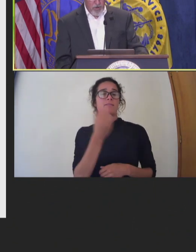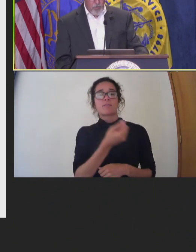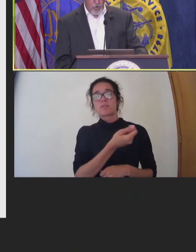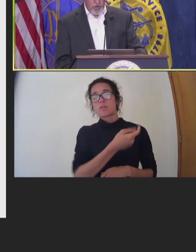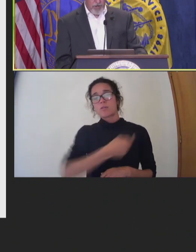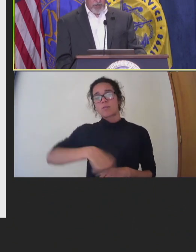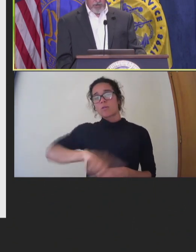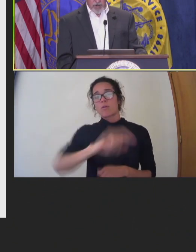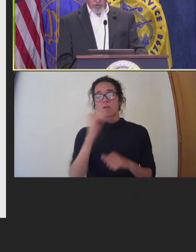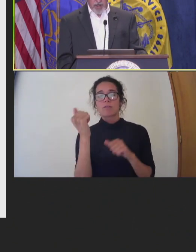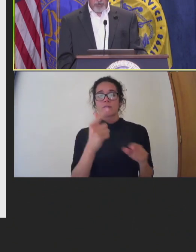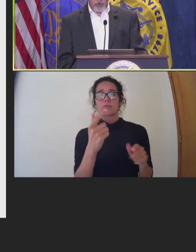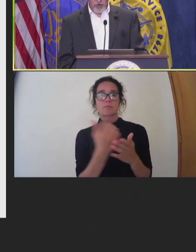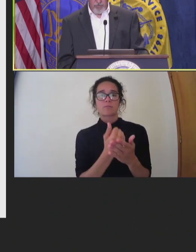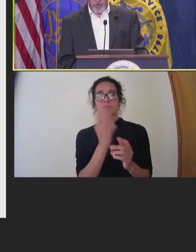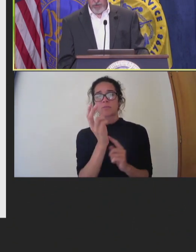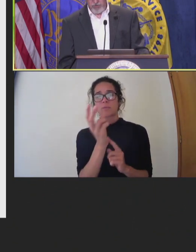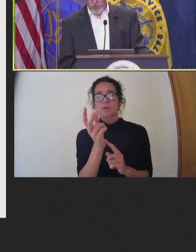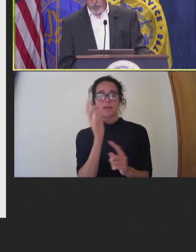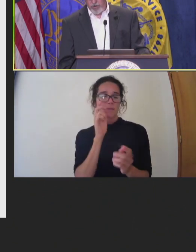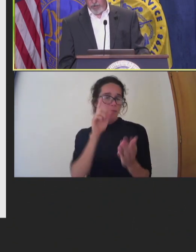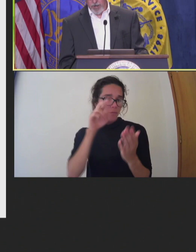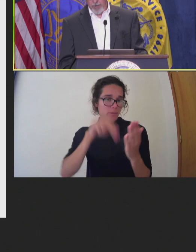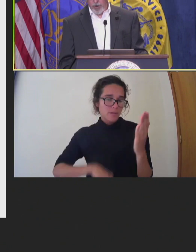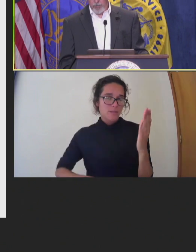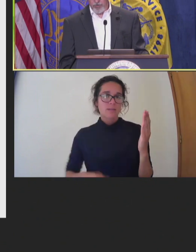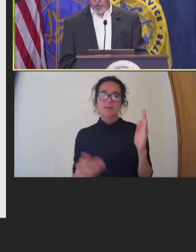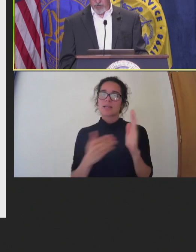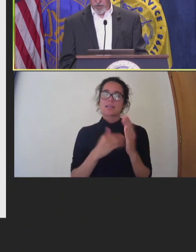We'll, again, conduct a national survey this summer and collaborate with CDC and